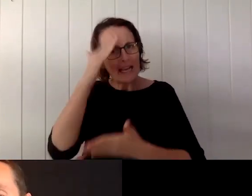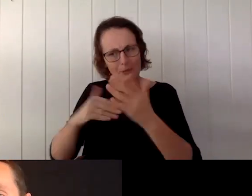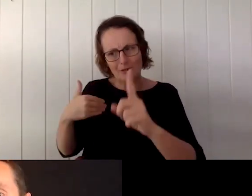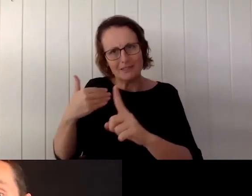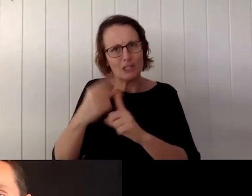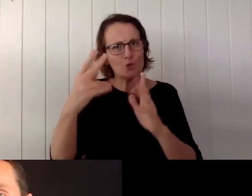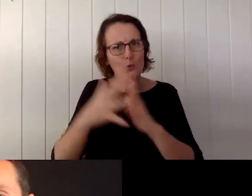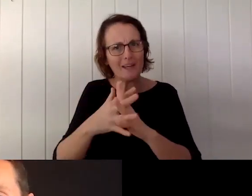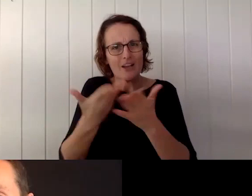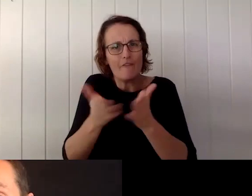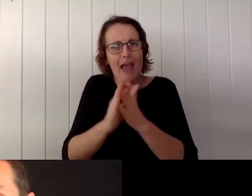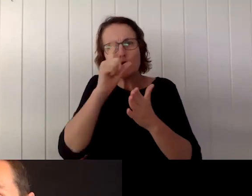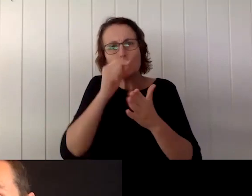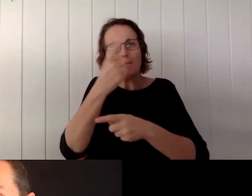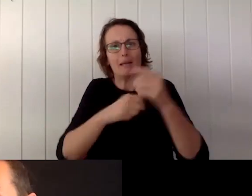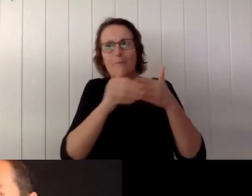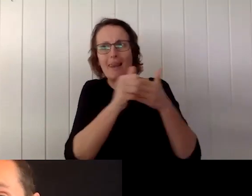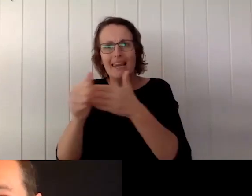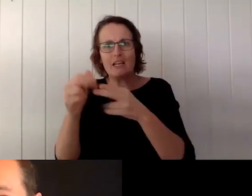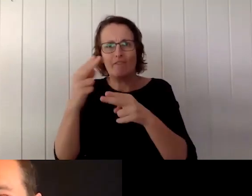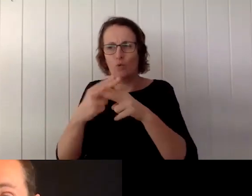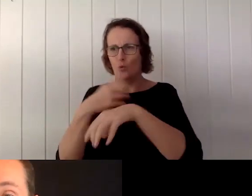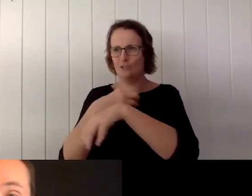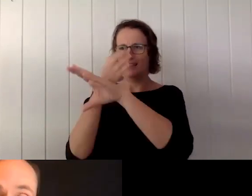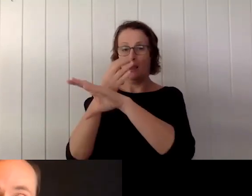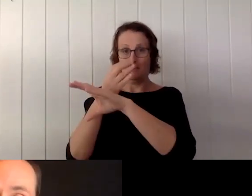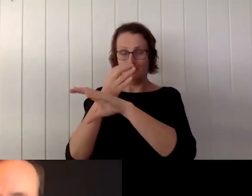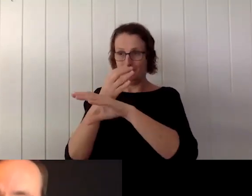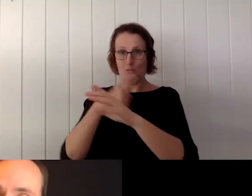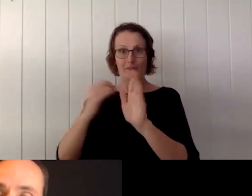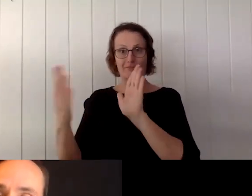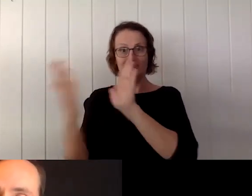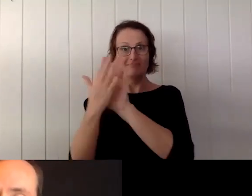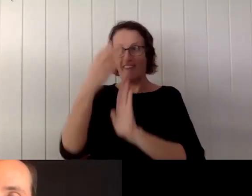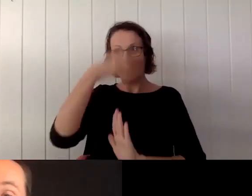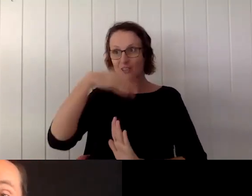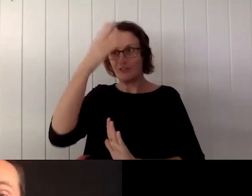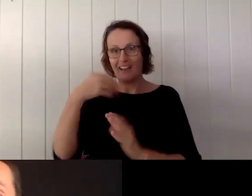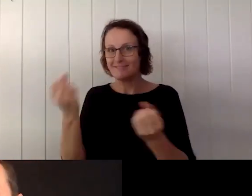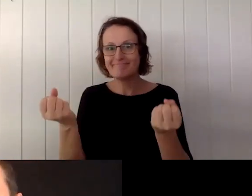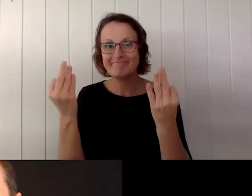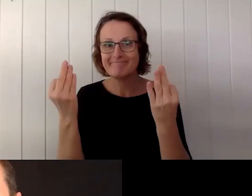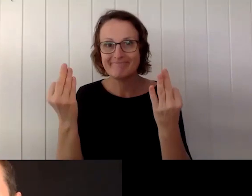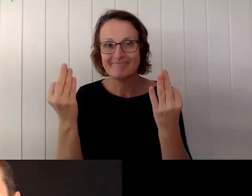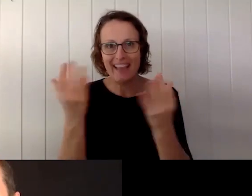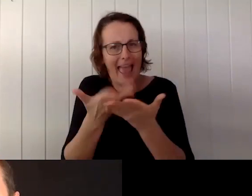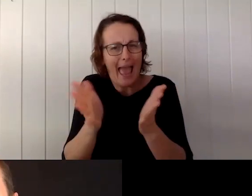weeks around leading in a sort of digital mode? Do you have some thoughts about applying that? Or have you sort of experienced that?